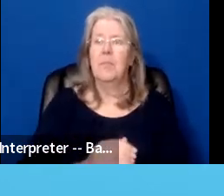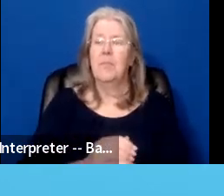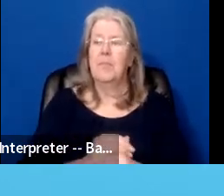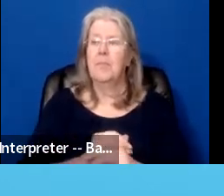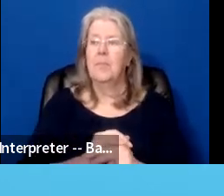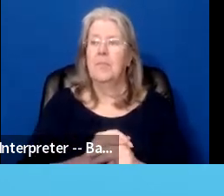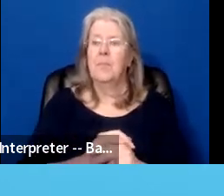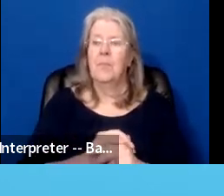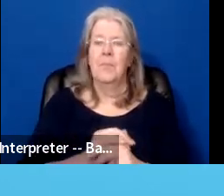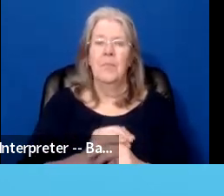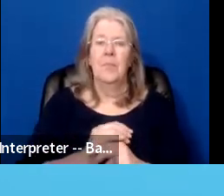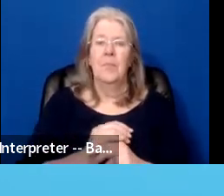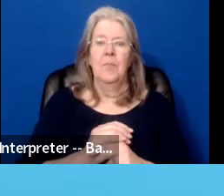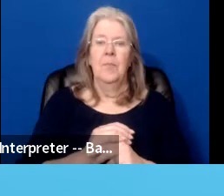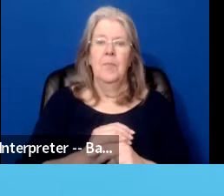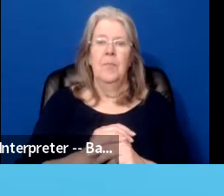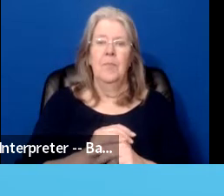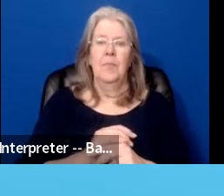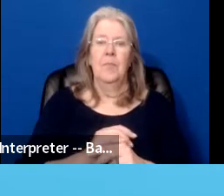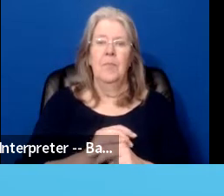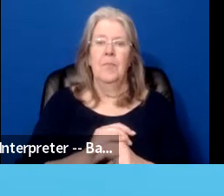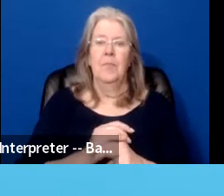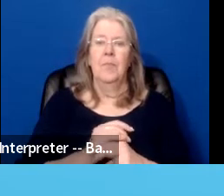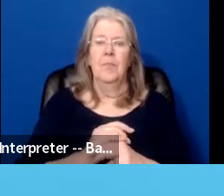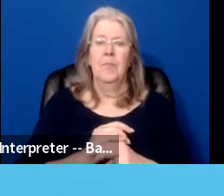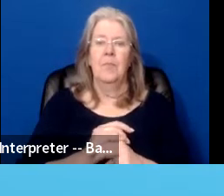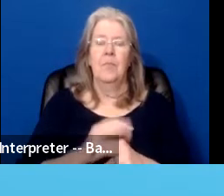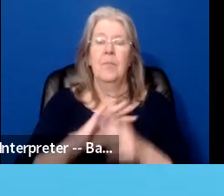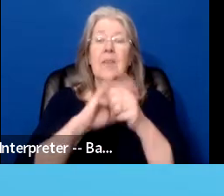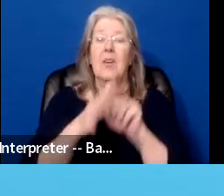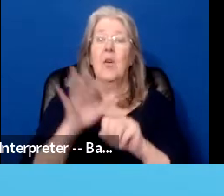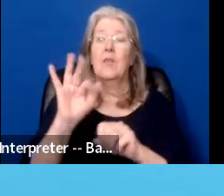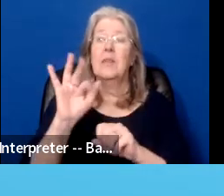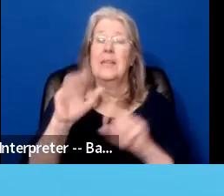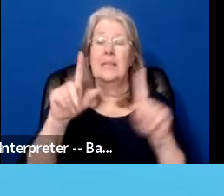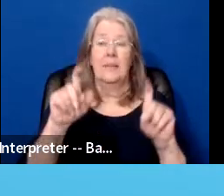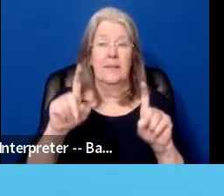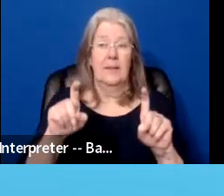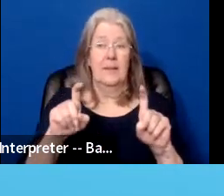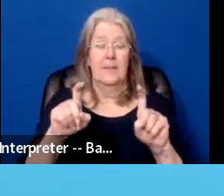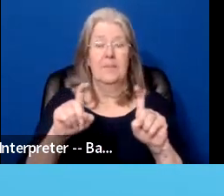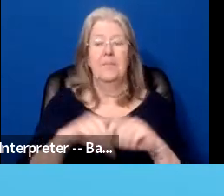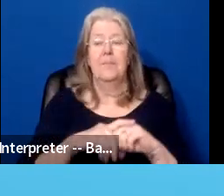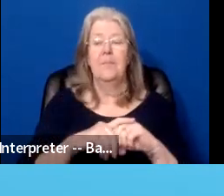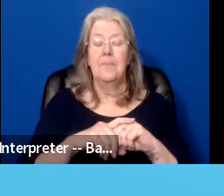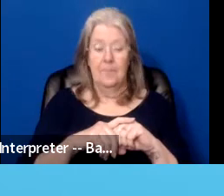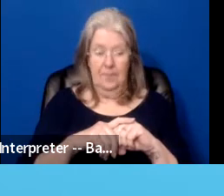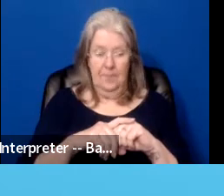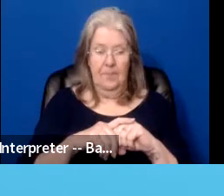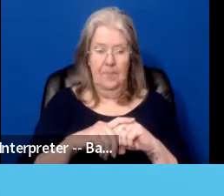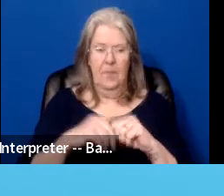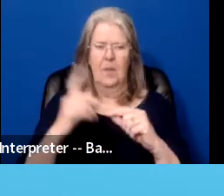Matt: Great! COVID-19 testing, we have a question here about do